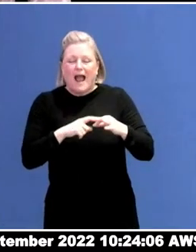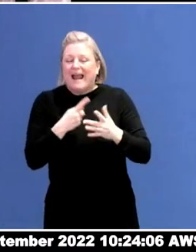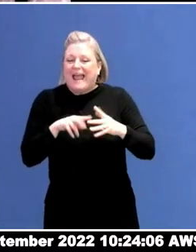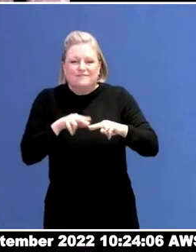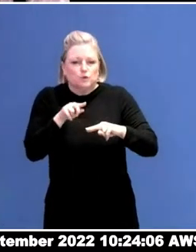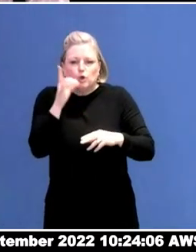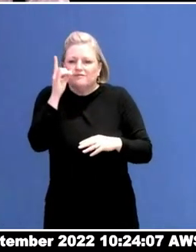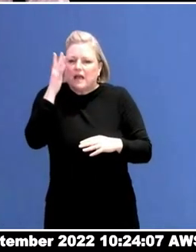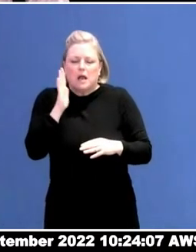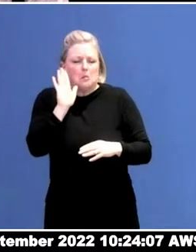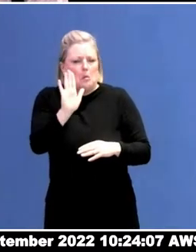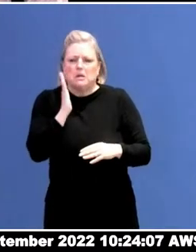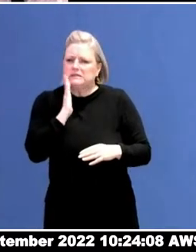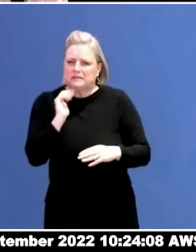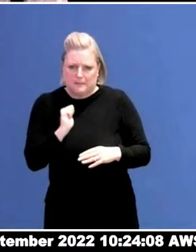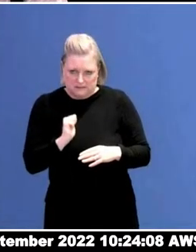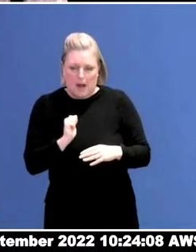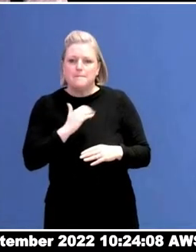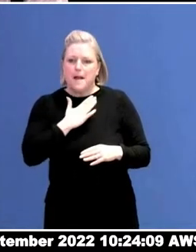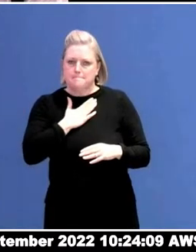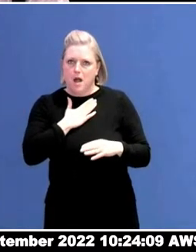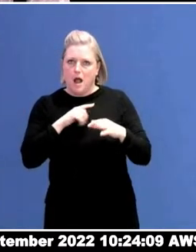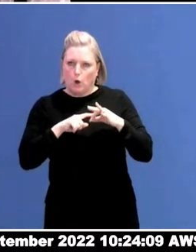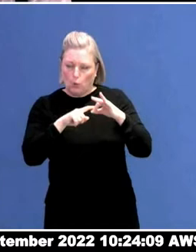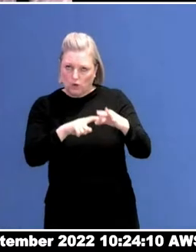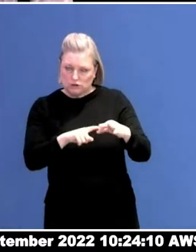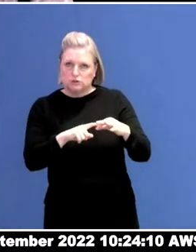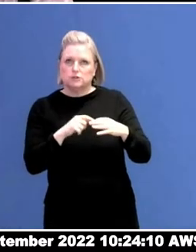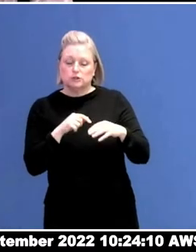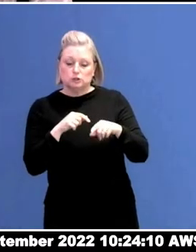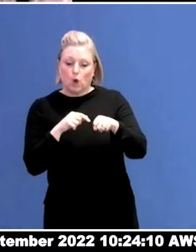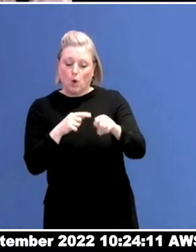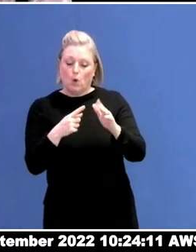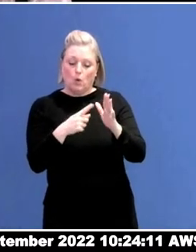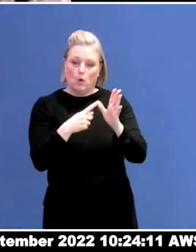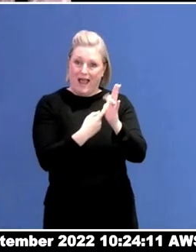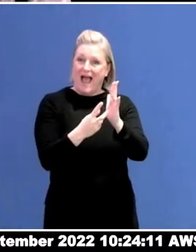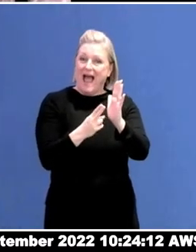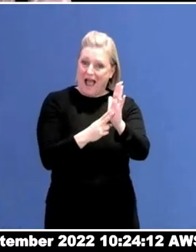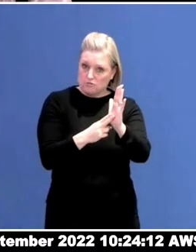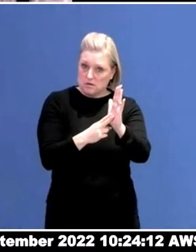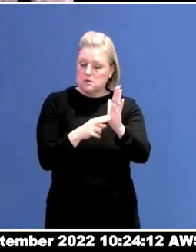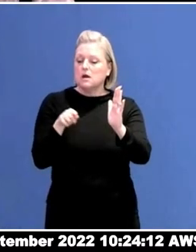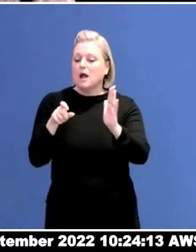whether the police said that the fact that Aaron and his cellmate had showered before